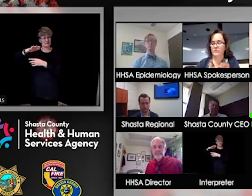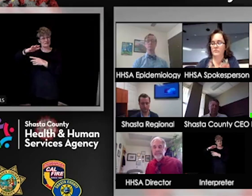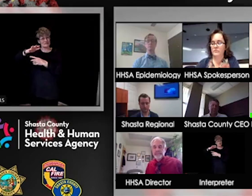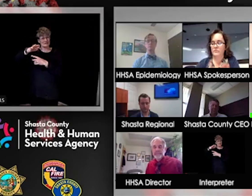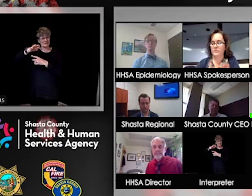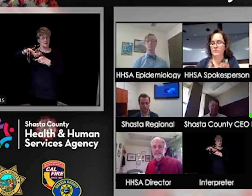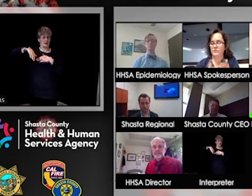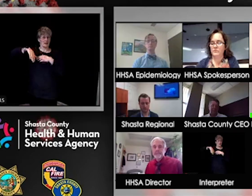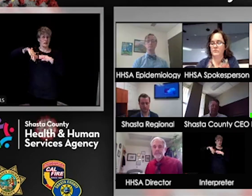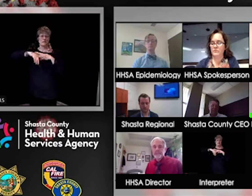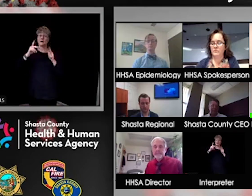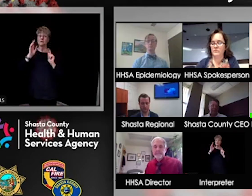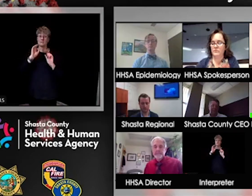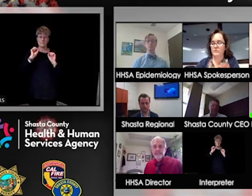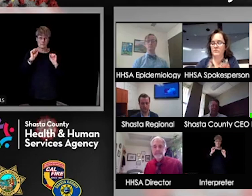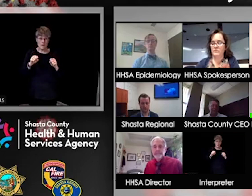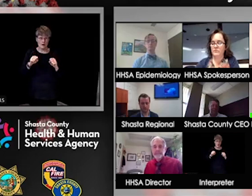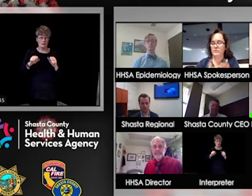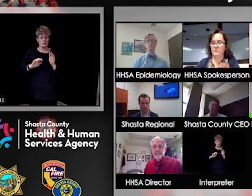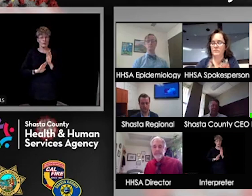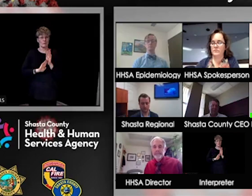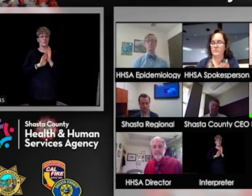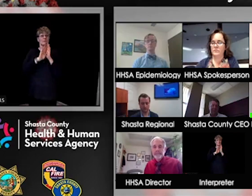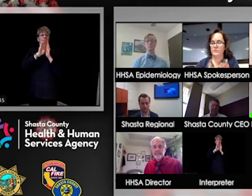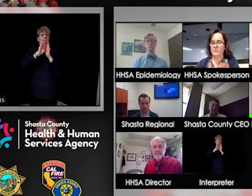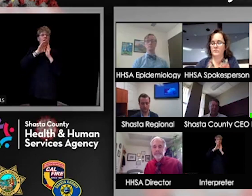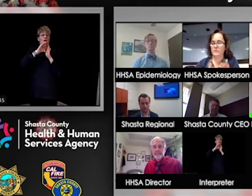these measures as we are our monitoring our data and see how this outbreak is evolving